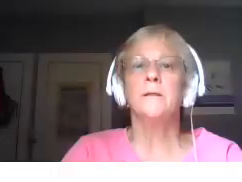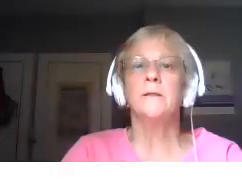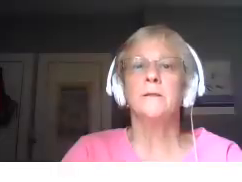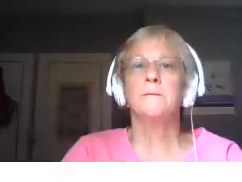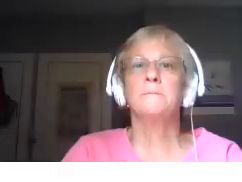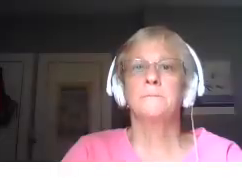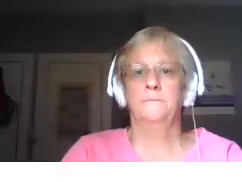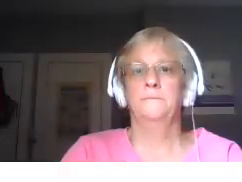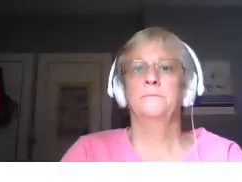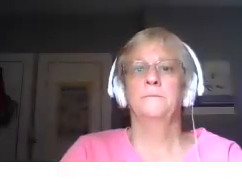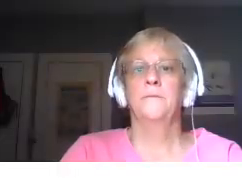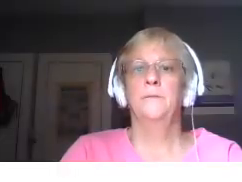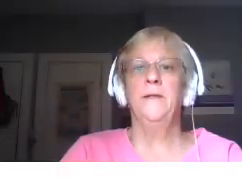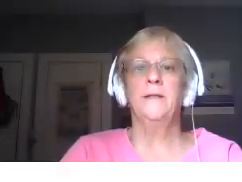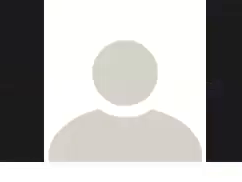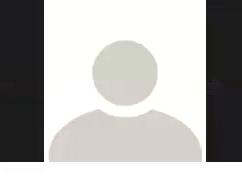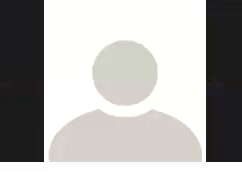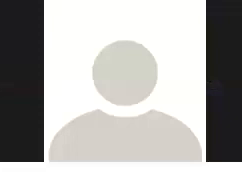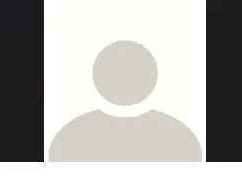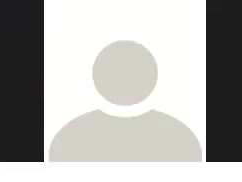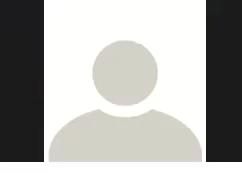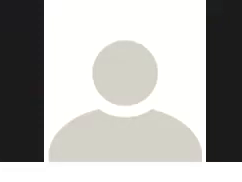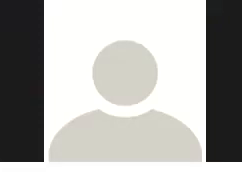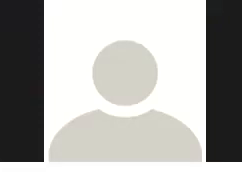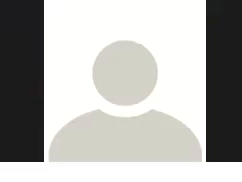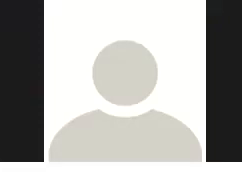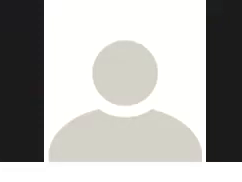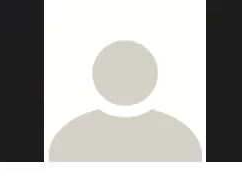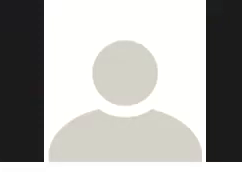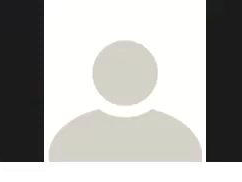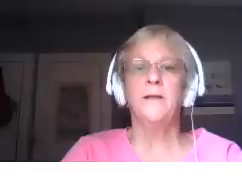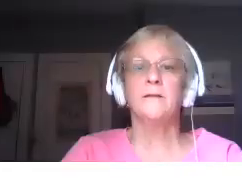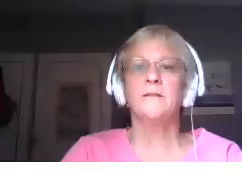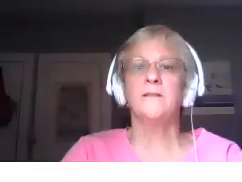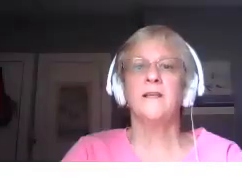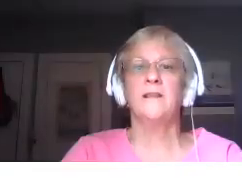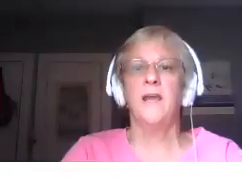otherwise people can't see him- yes because we heard from somebody else that said the